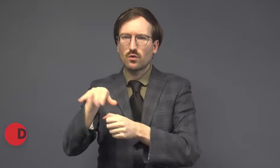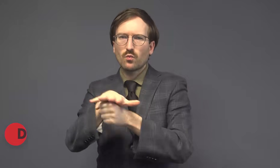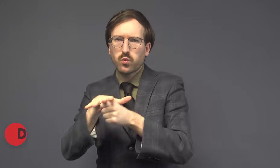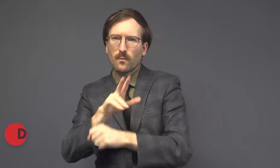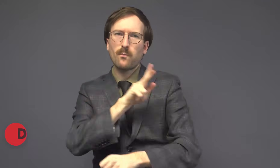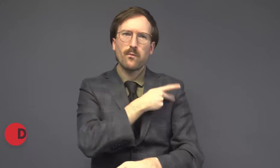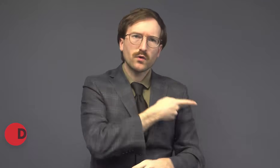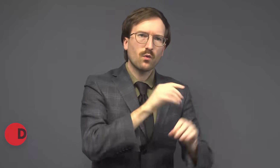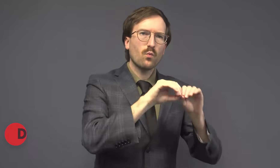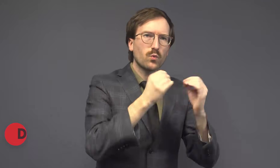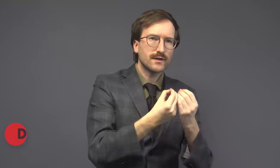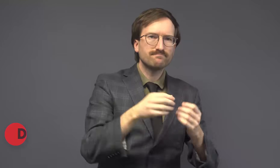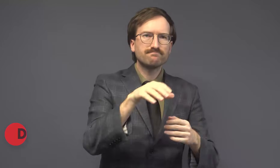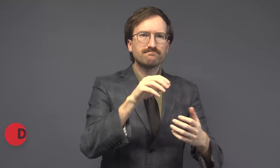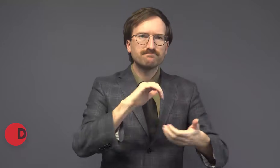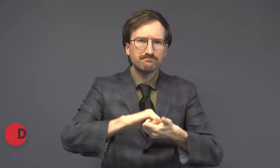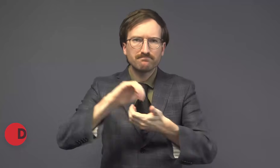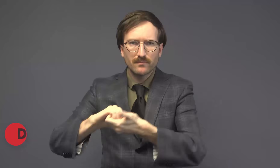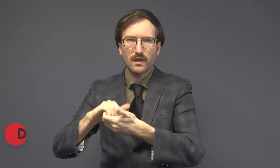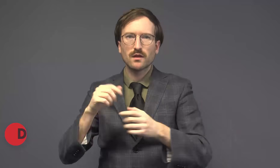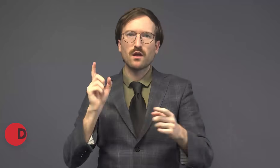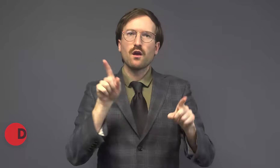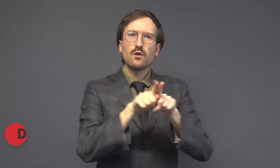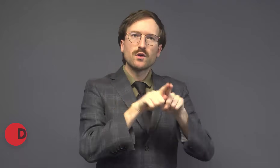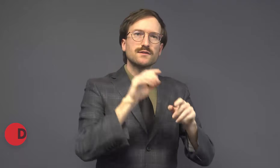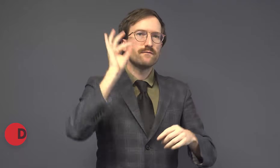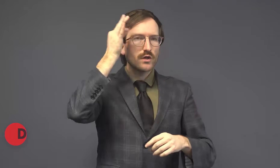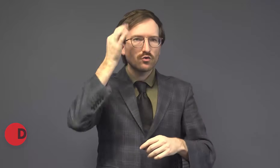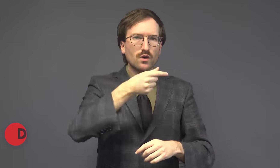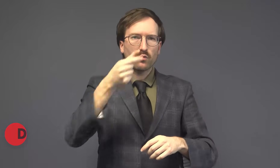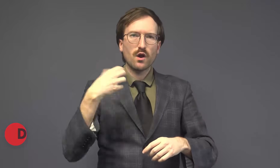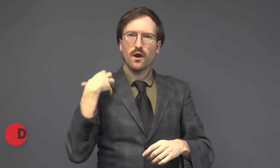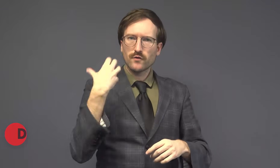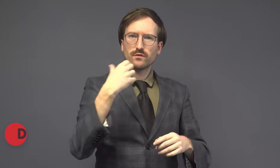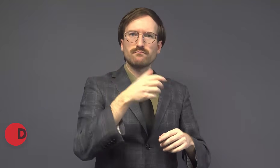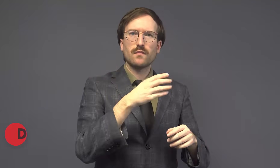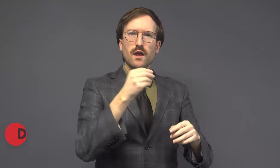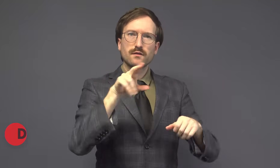local and provincial Deaf organizations to federal government officials and